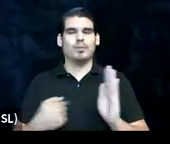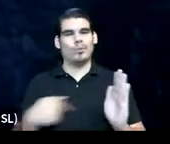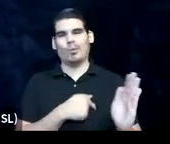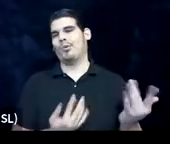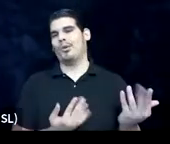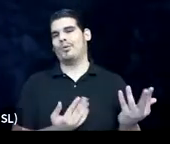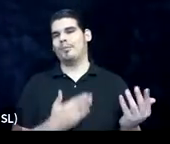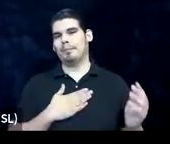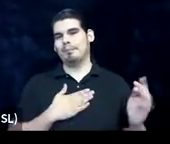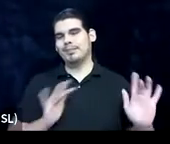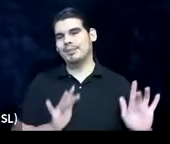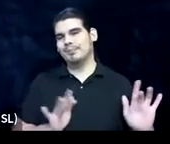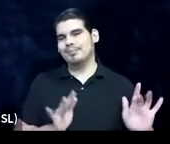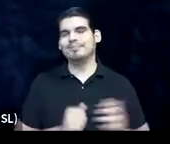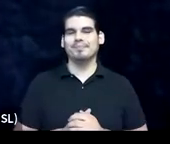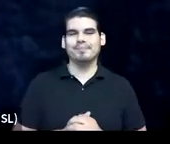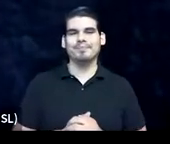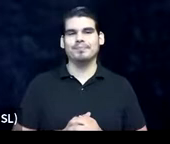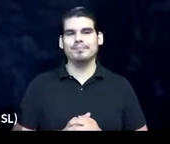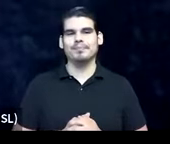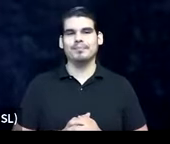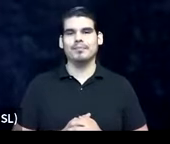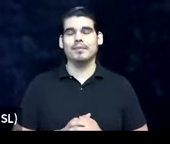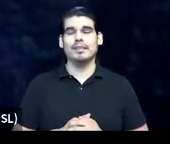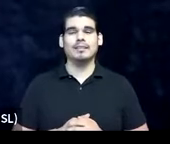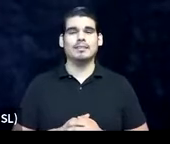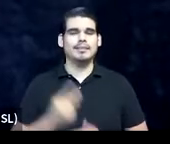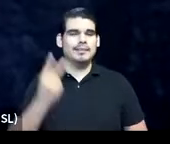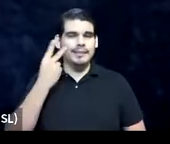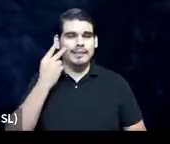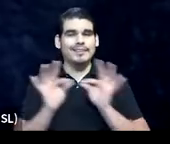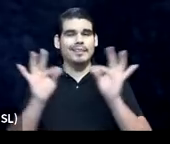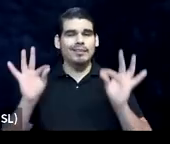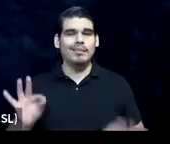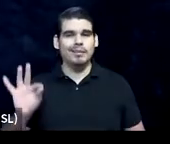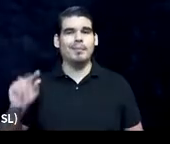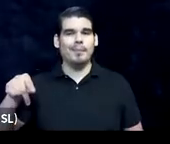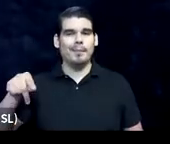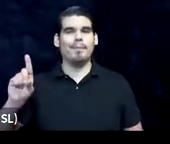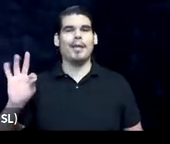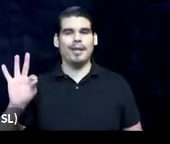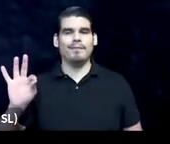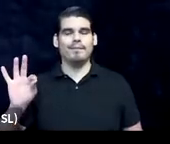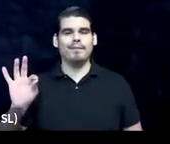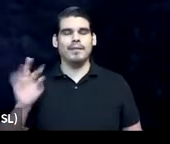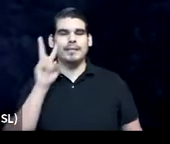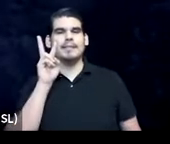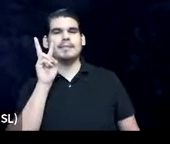Sorry, my computer's slow and it's a resolution writing and general advice that has some of the things I talked about today, like the basics.